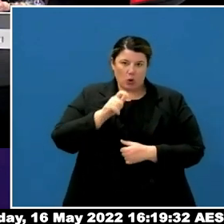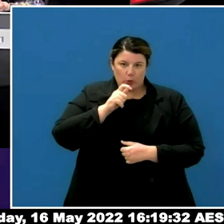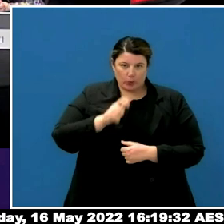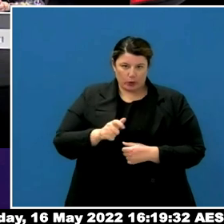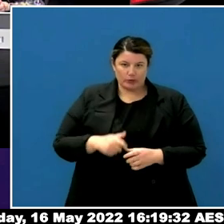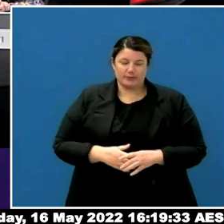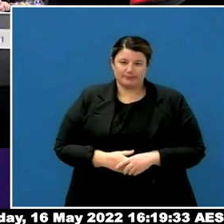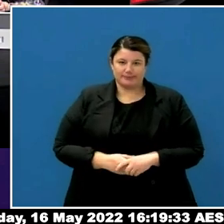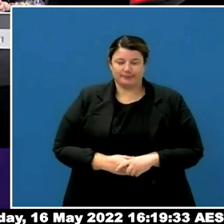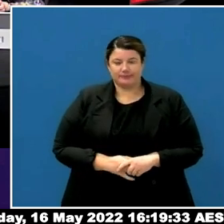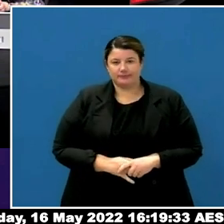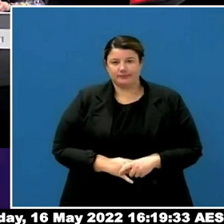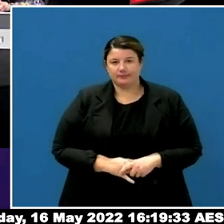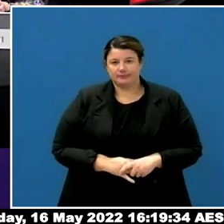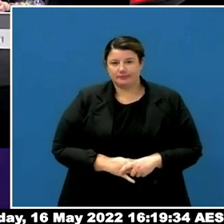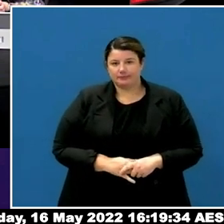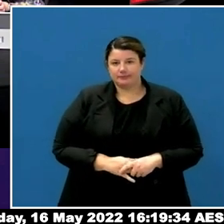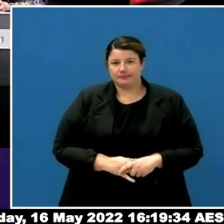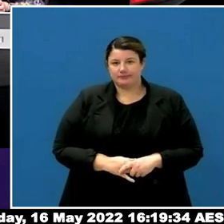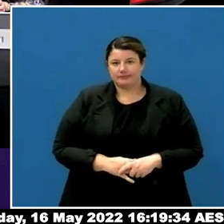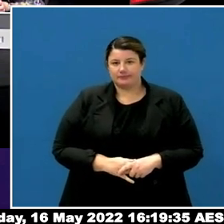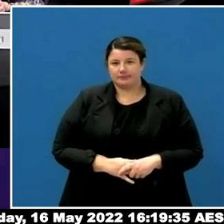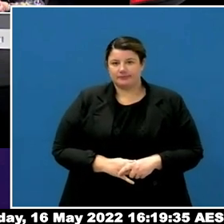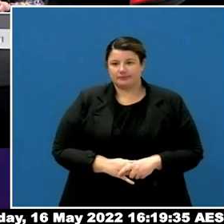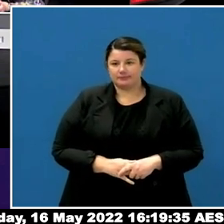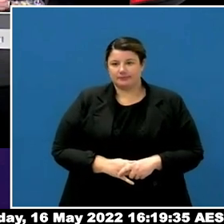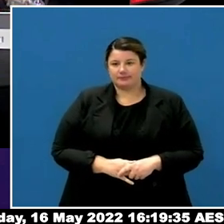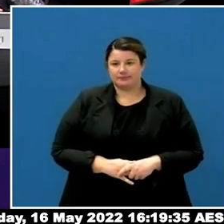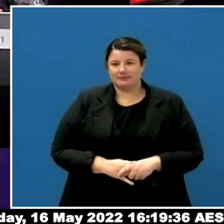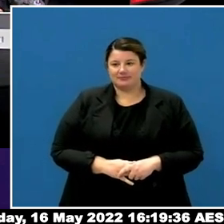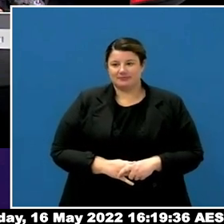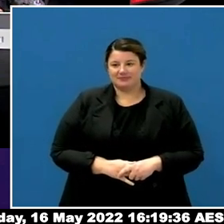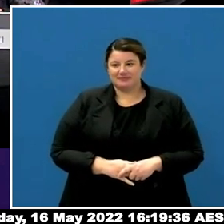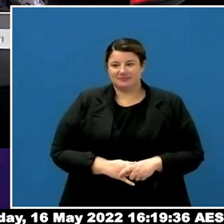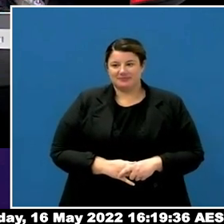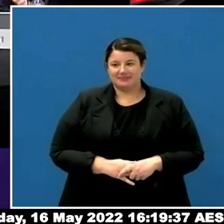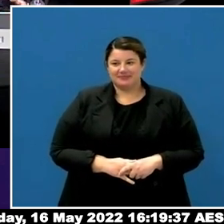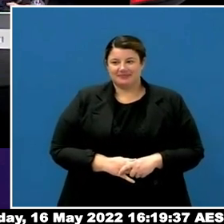So that's an example of parapraxis that Mr Fogarty will explain to all other people at